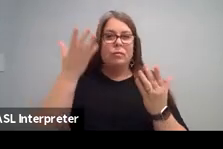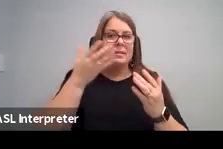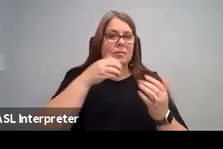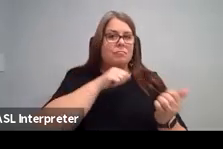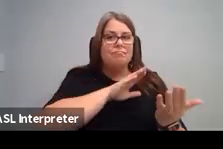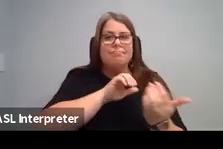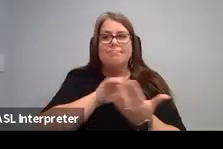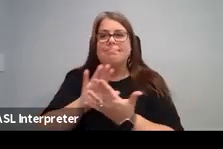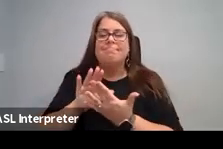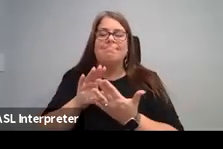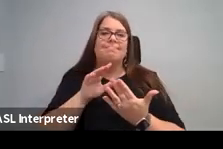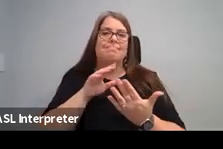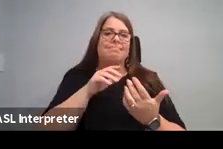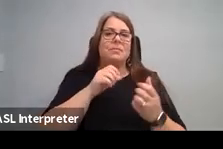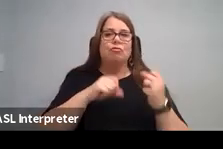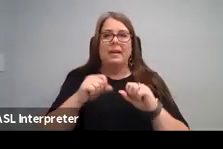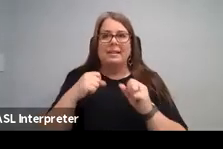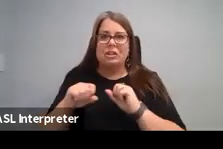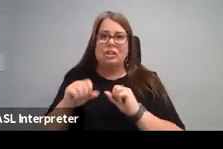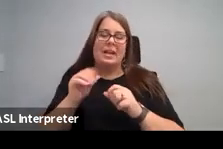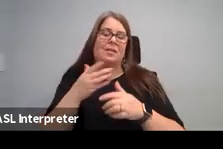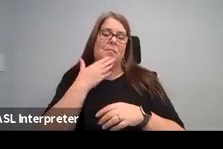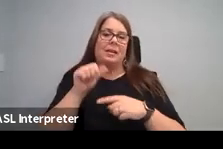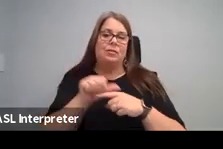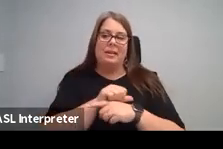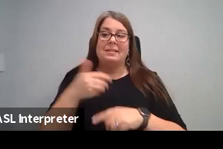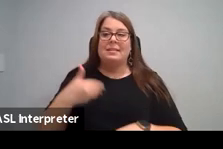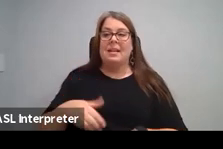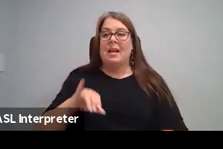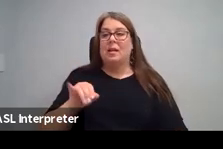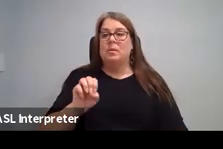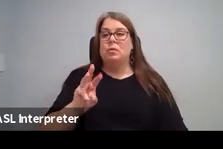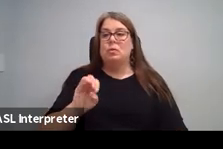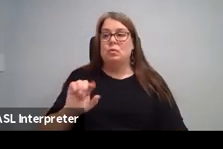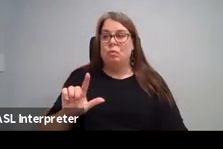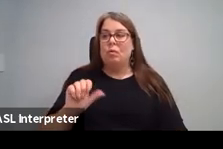Jewyl Alderson Clarke, SDCOE: I'm jewel Alderson Clark in the San Diego County Office of Education, where I am the integrated Curriculum Coordinator.